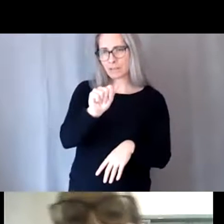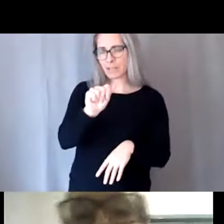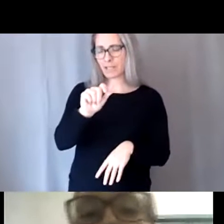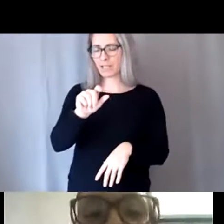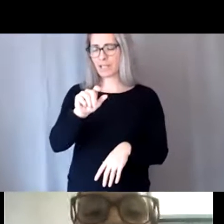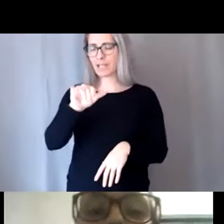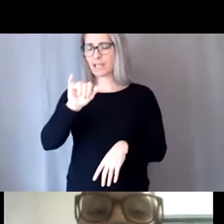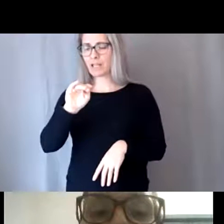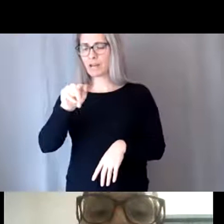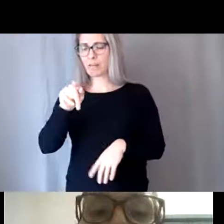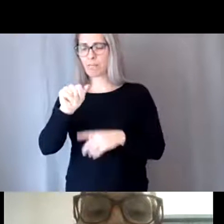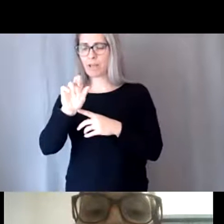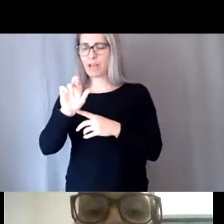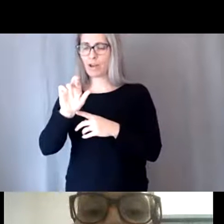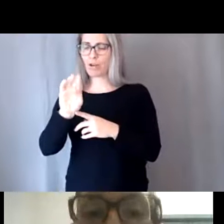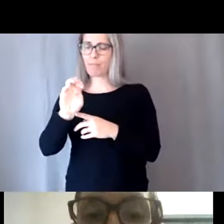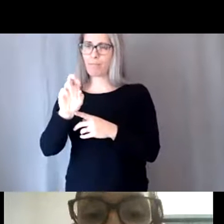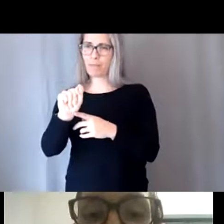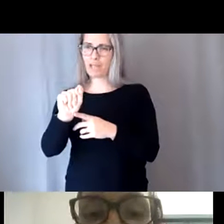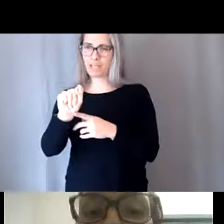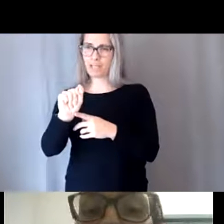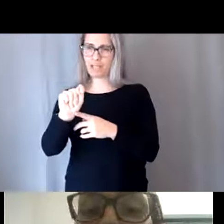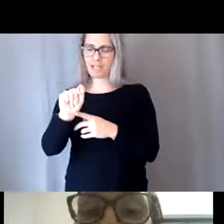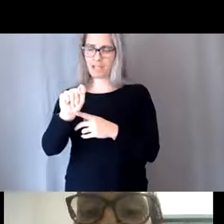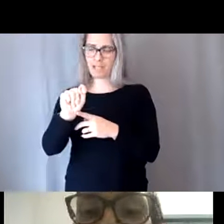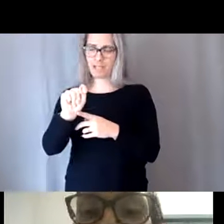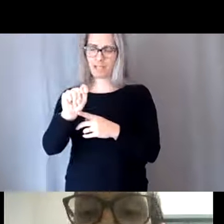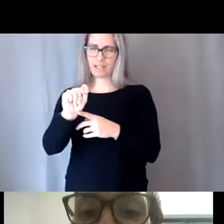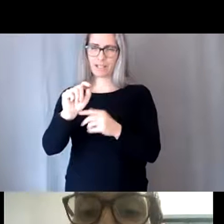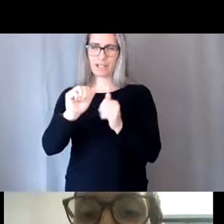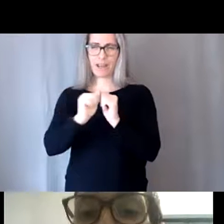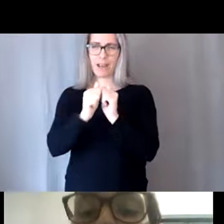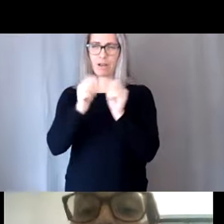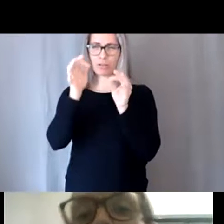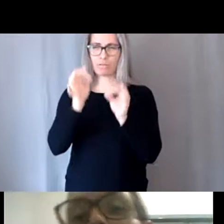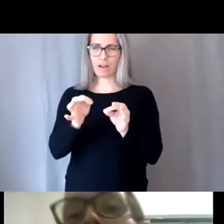from an ethnography developed in a clinical rehabilitation